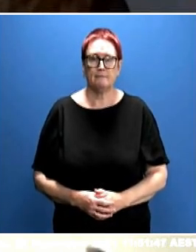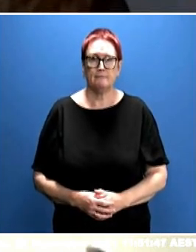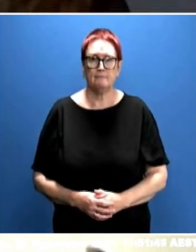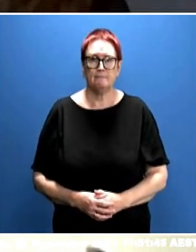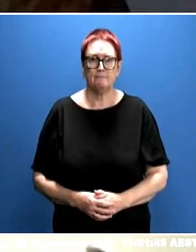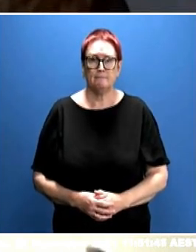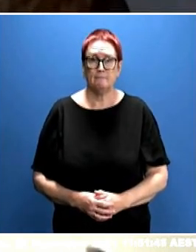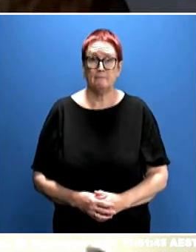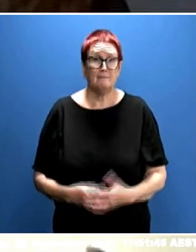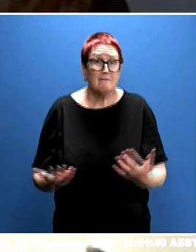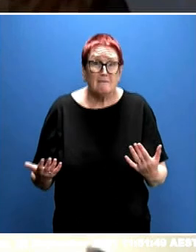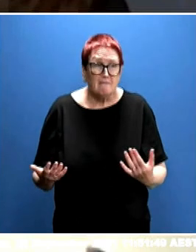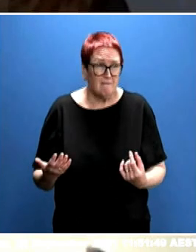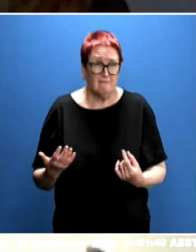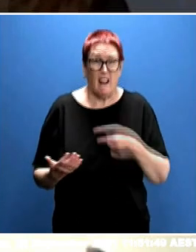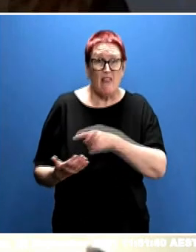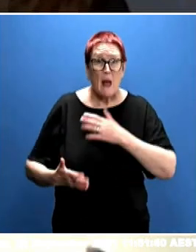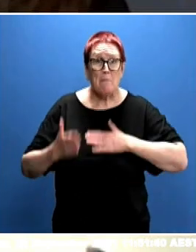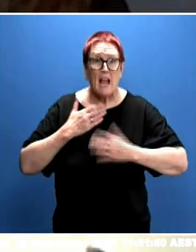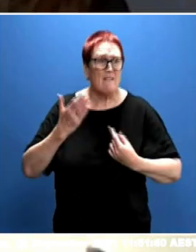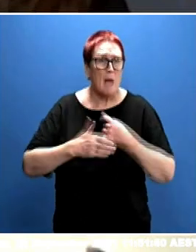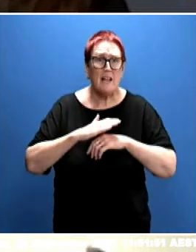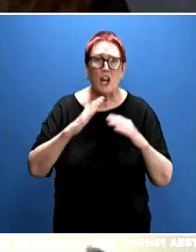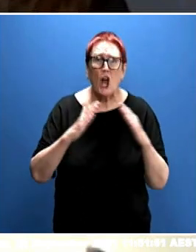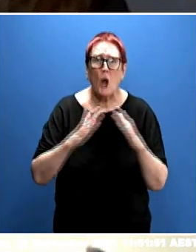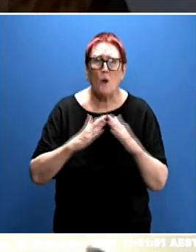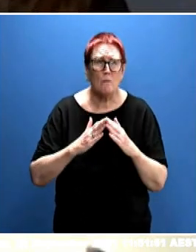that can happen in any home with any teenager.